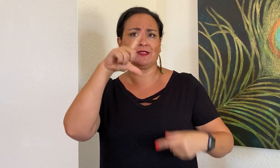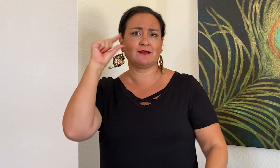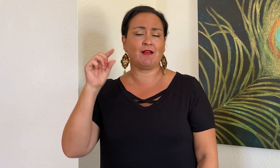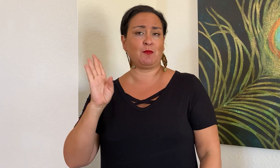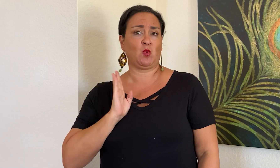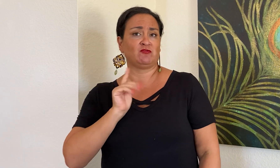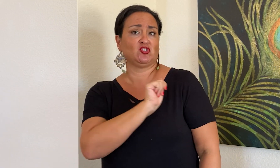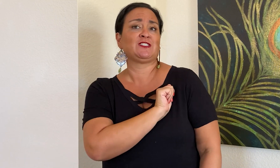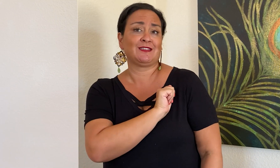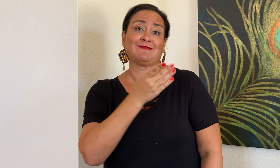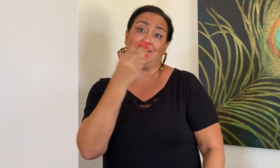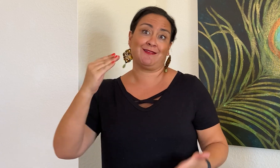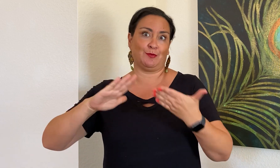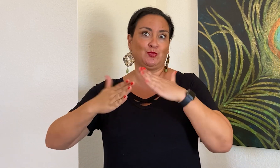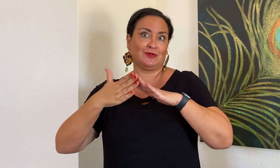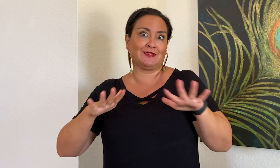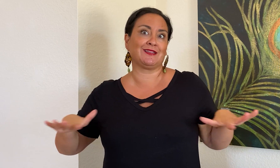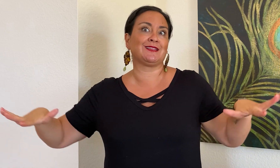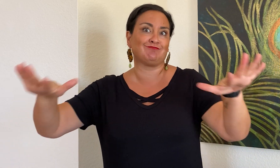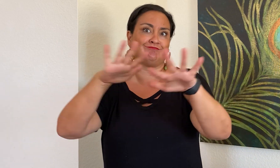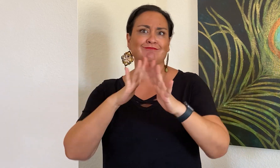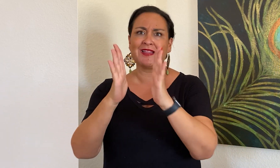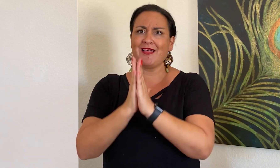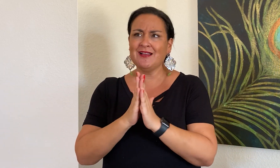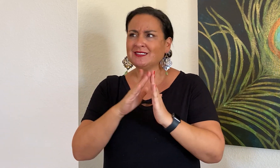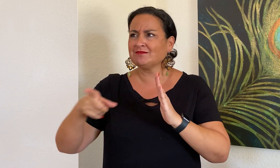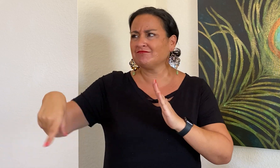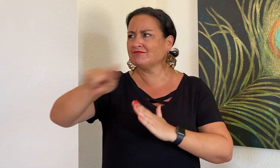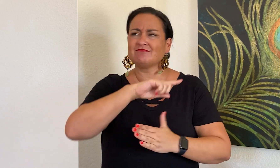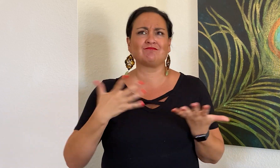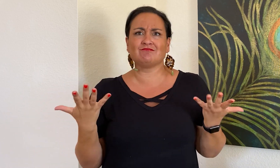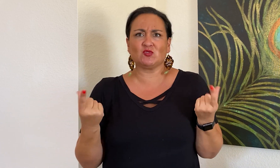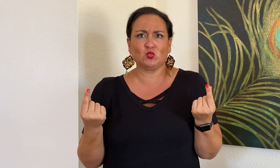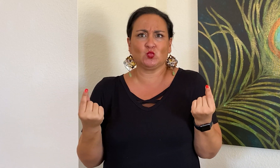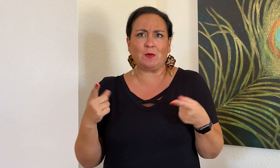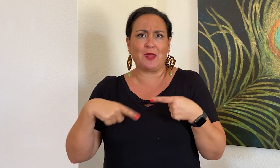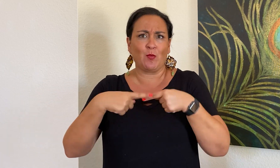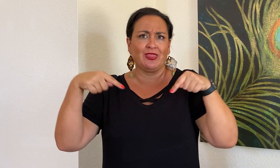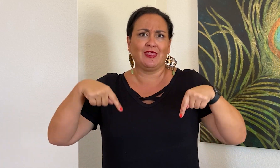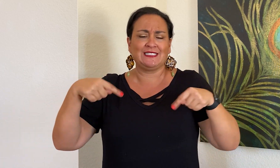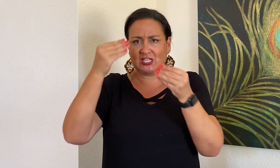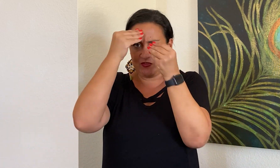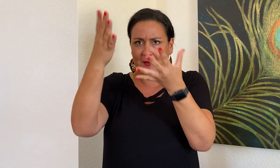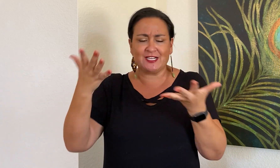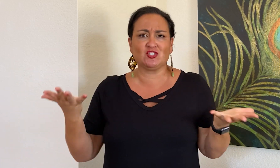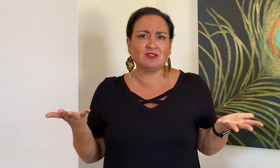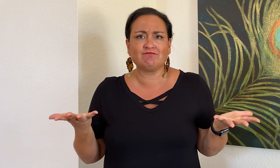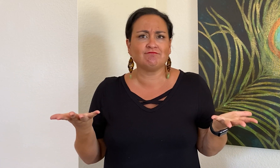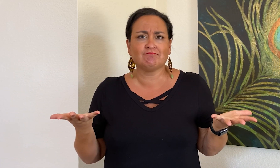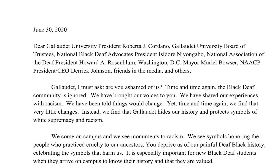to the Gallaudet Board of Trustees and the community asking them what to do with this information.